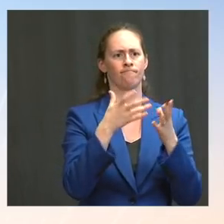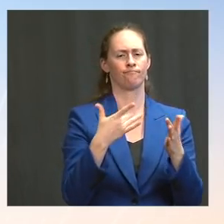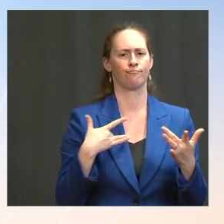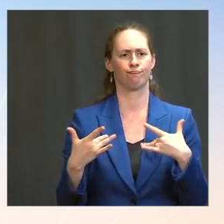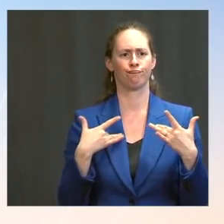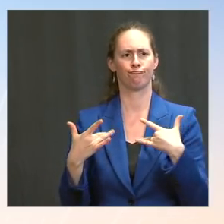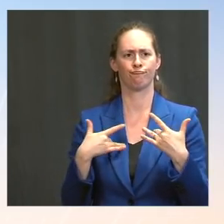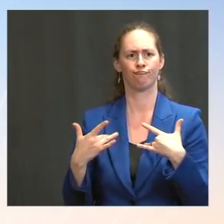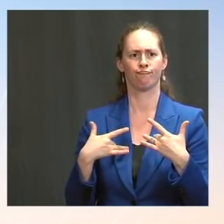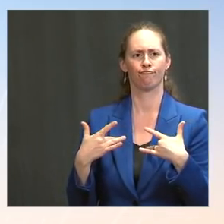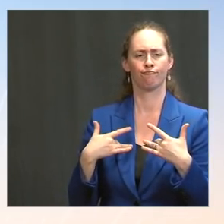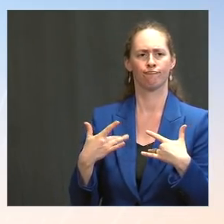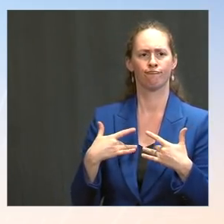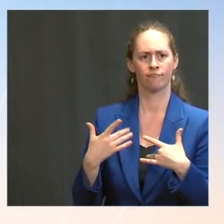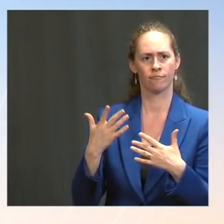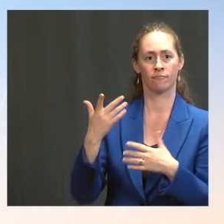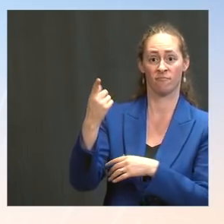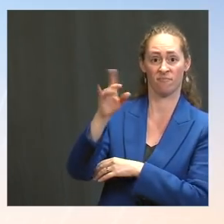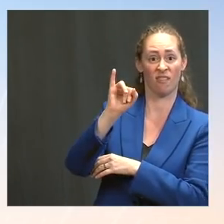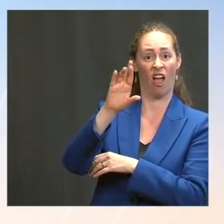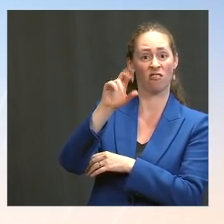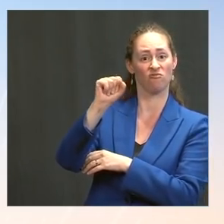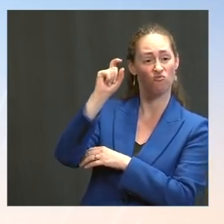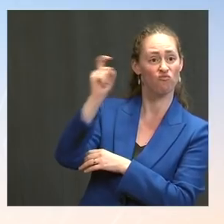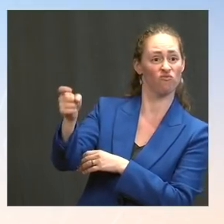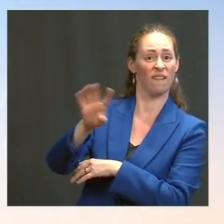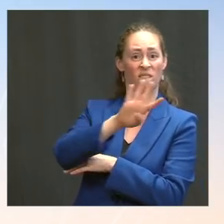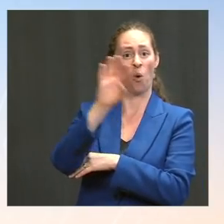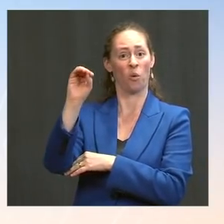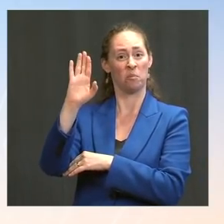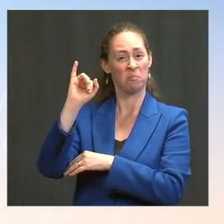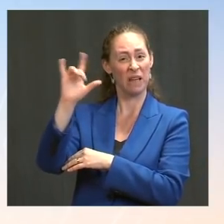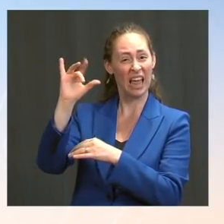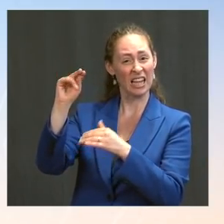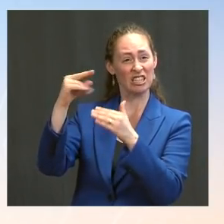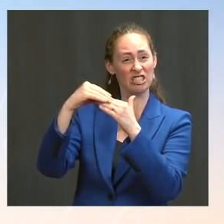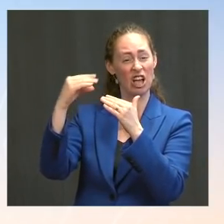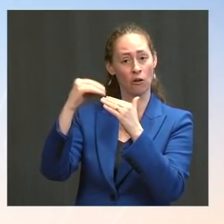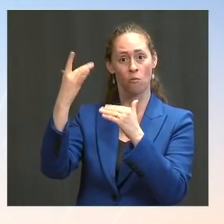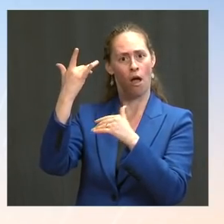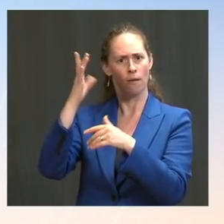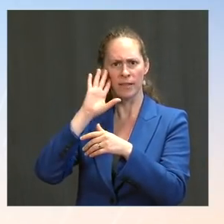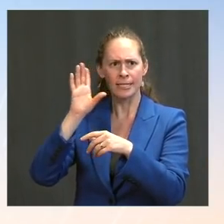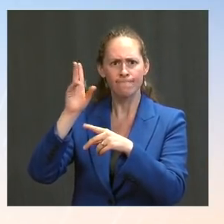Go ahead. The Press: Thanks, Jen. On the subject of infrastructure, there are a number of Republicans on the Hill